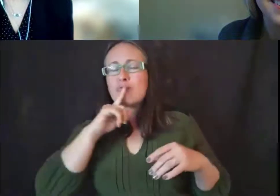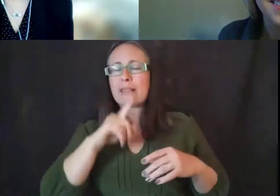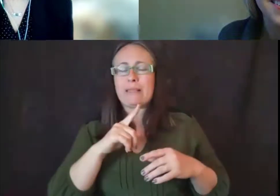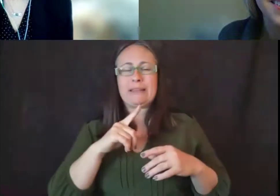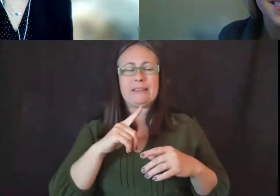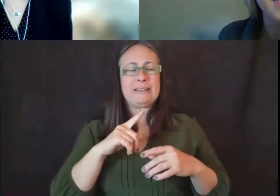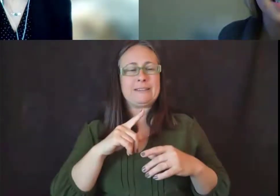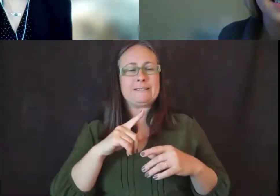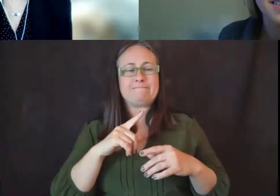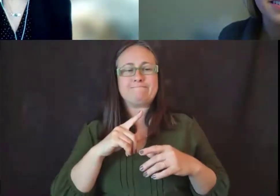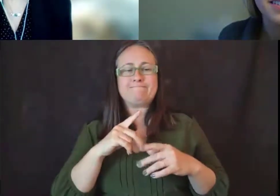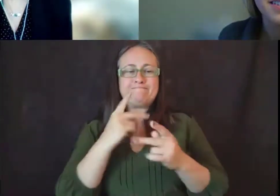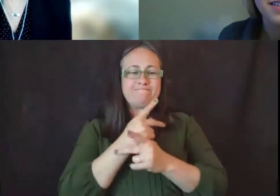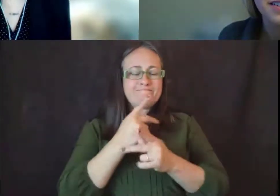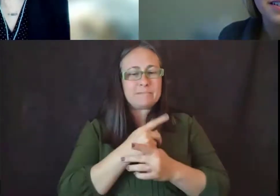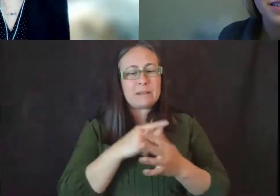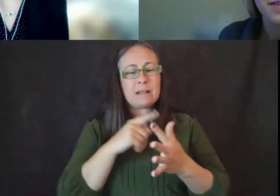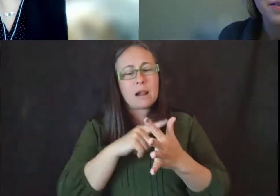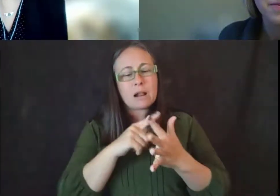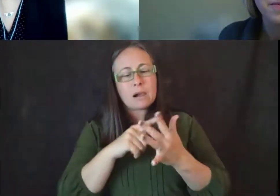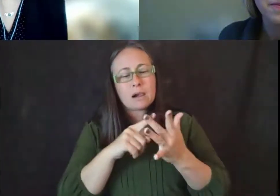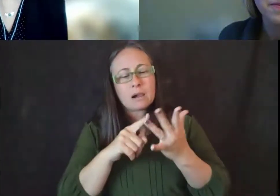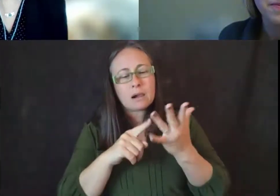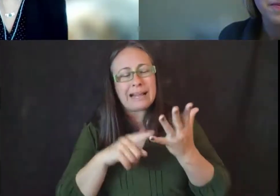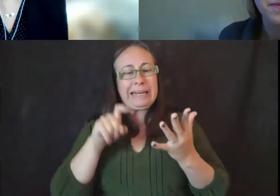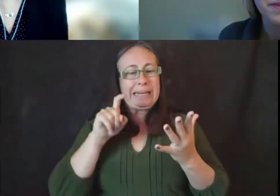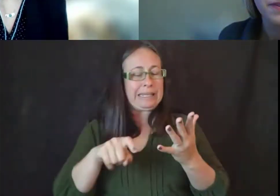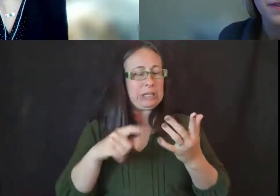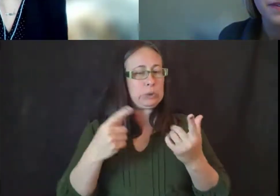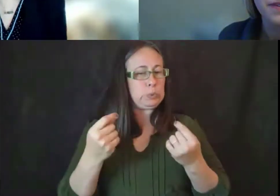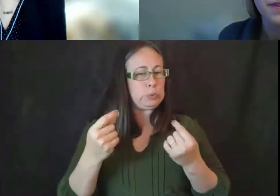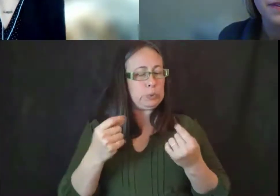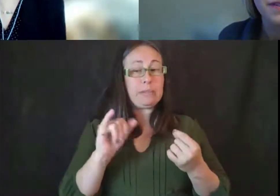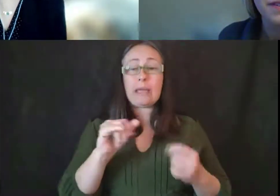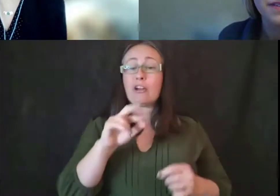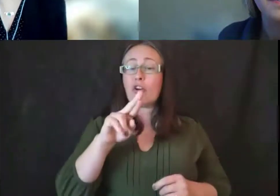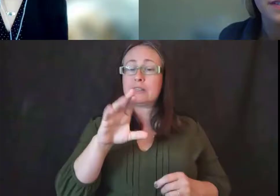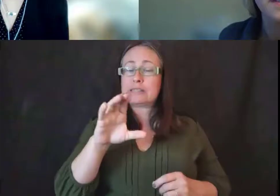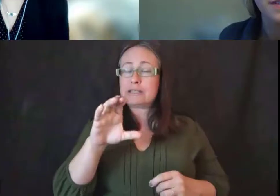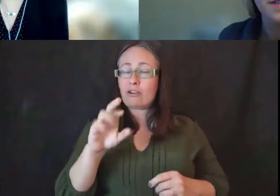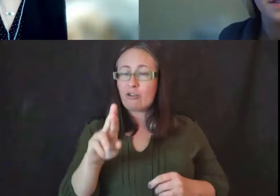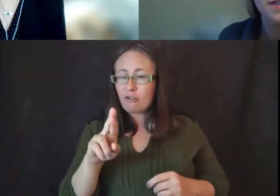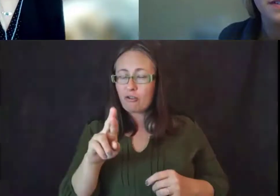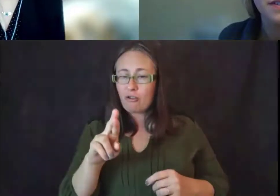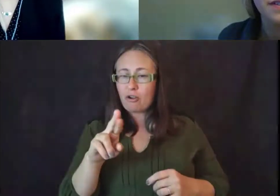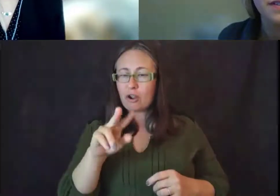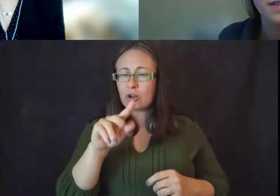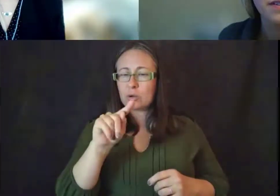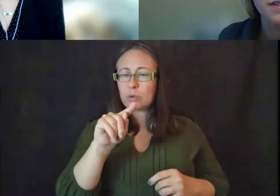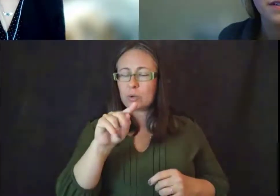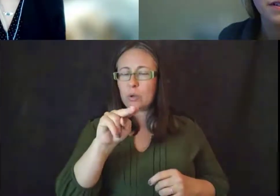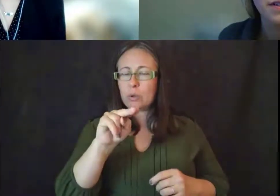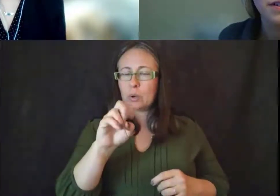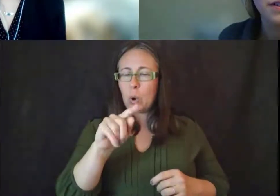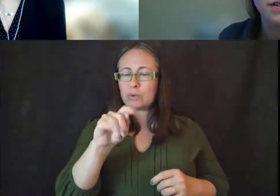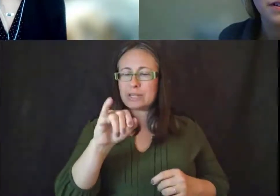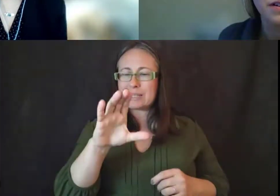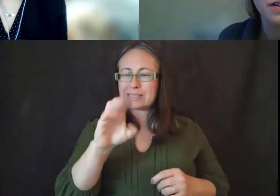These are the elements that you need to do. Kind of like with the RCR notice, you probably remember the 2009 notice, it does lay out,